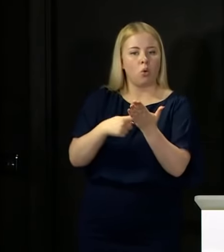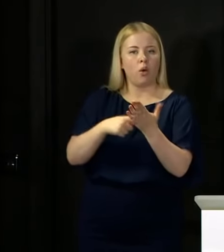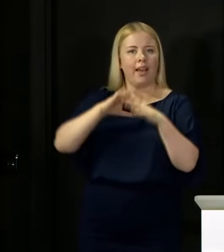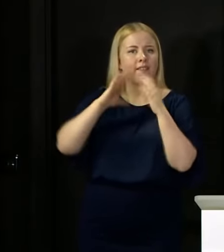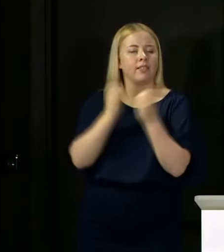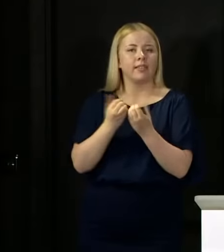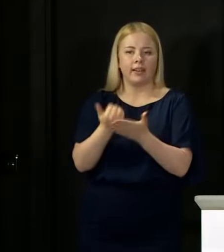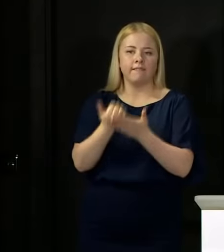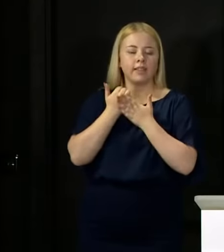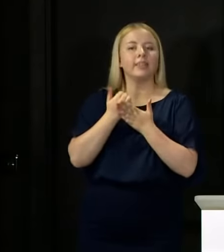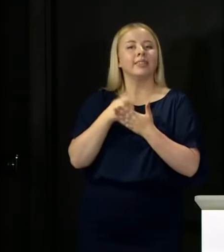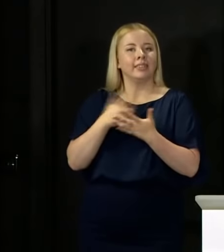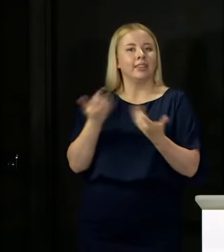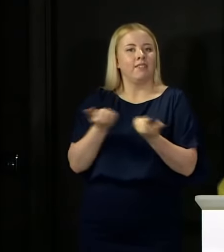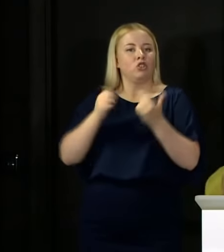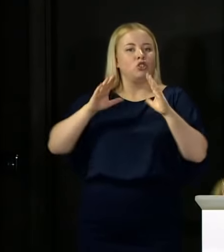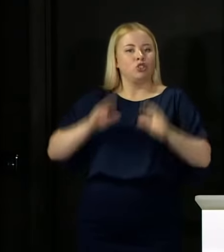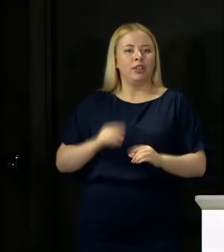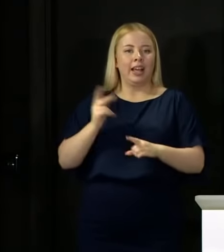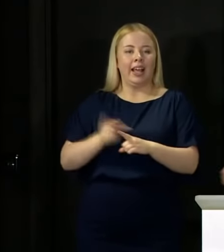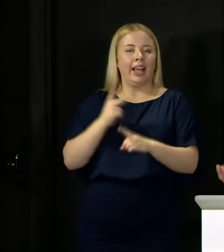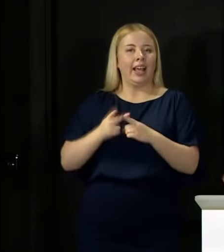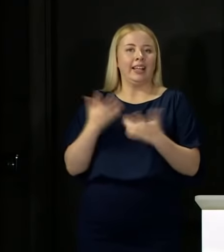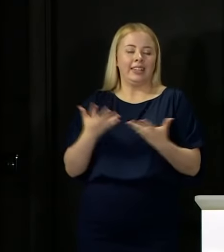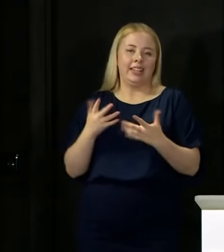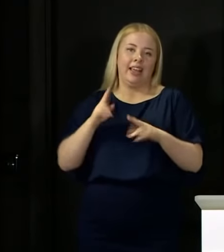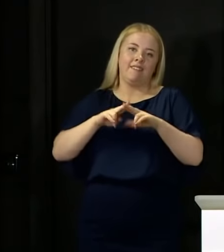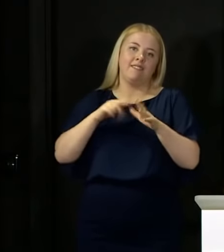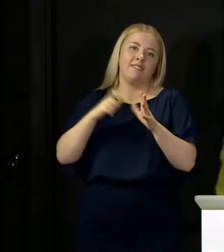Which is where I will leave you again today, with the FACTS advice.